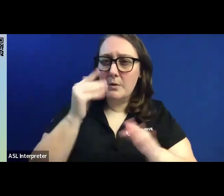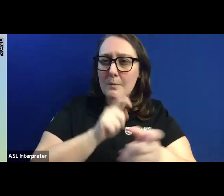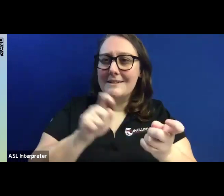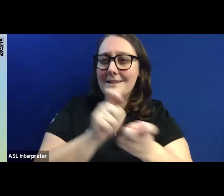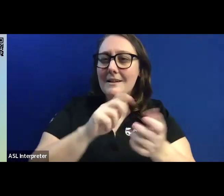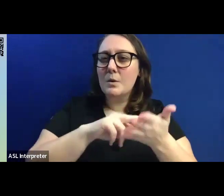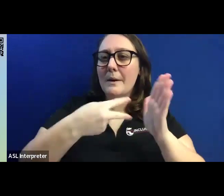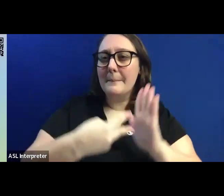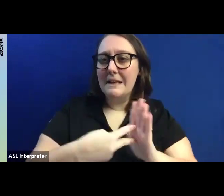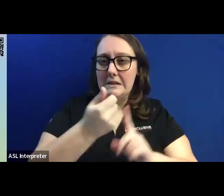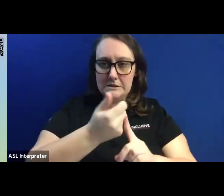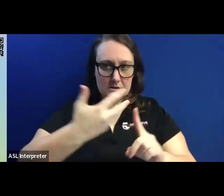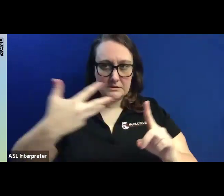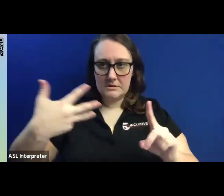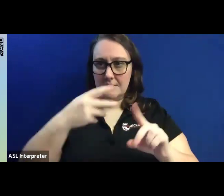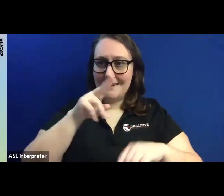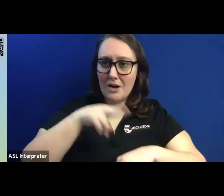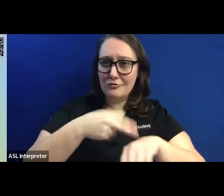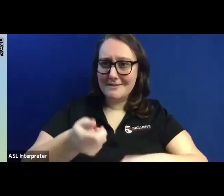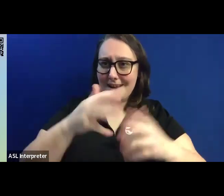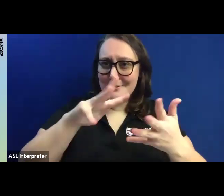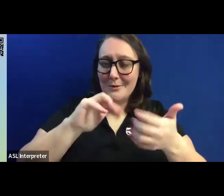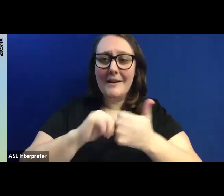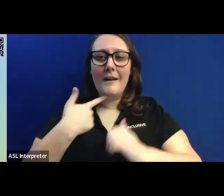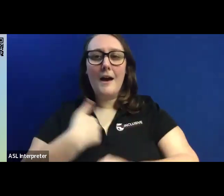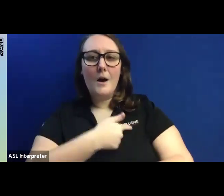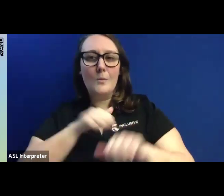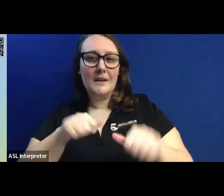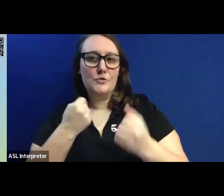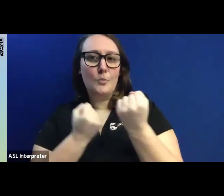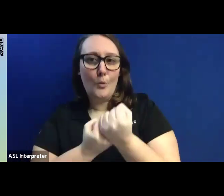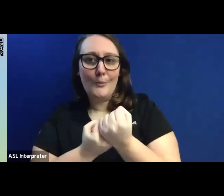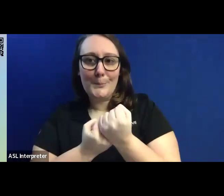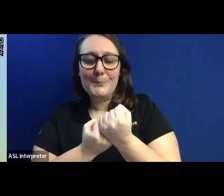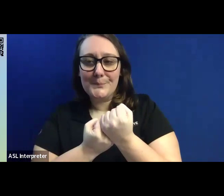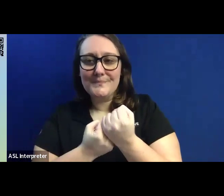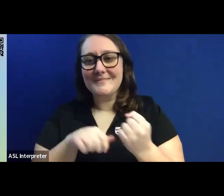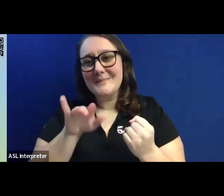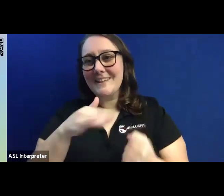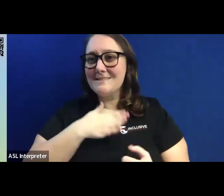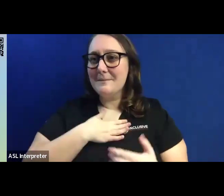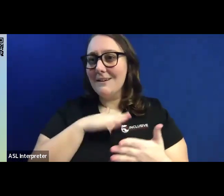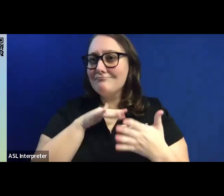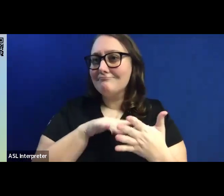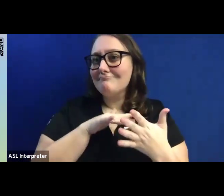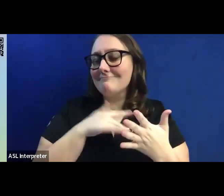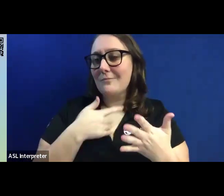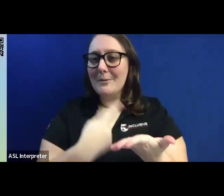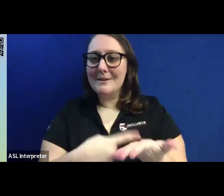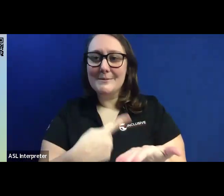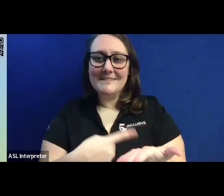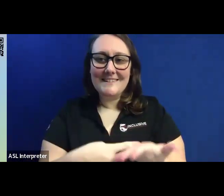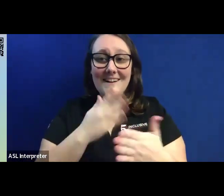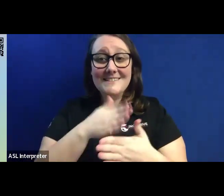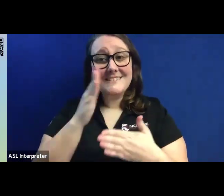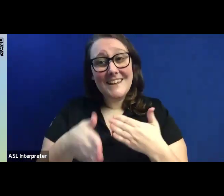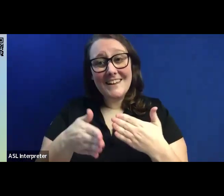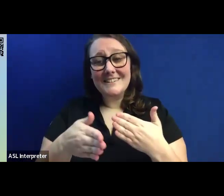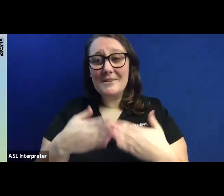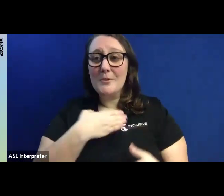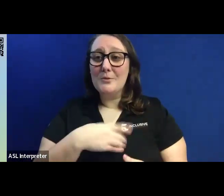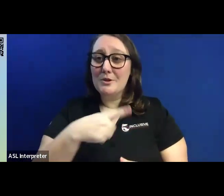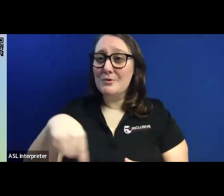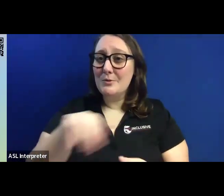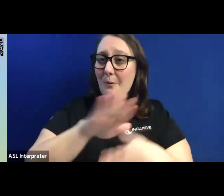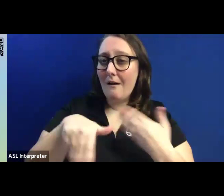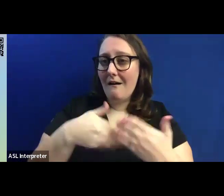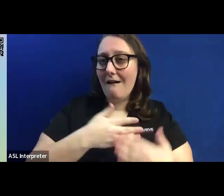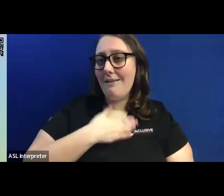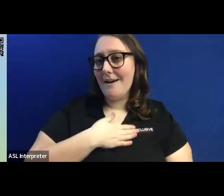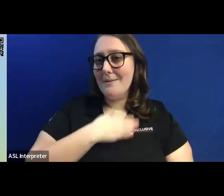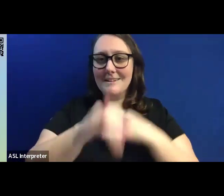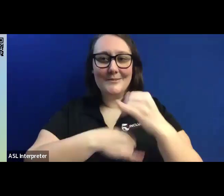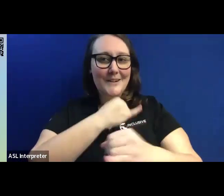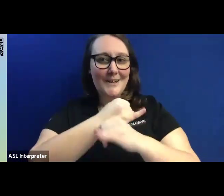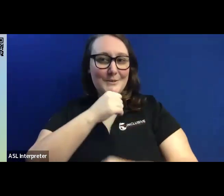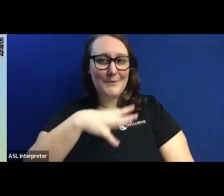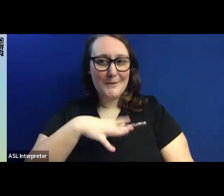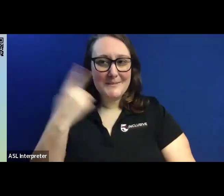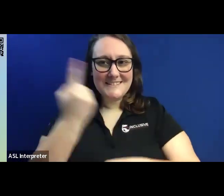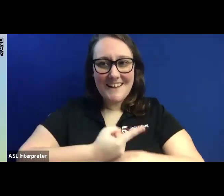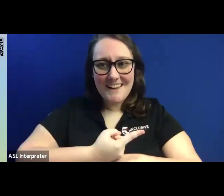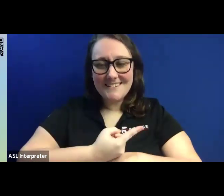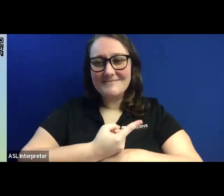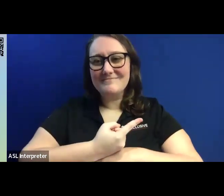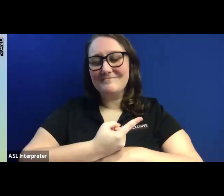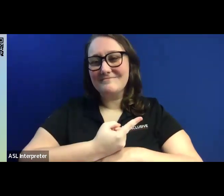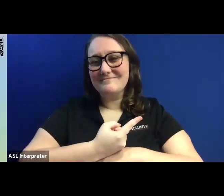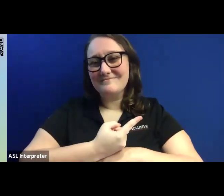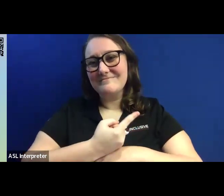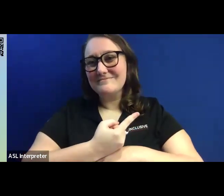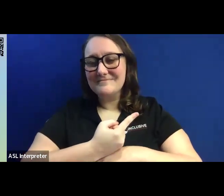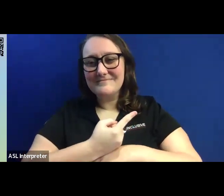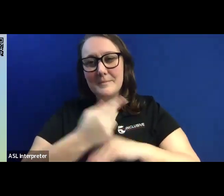and also how we can actually help people in disaster. So this is just a part of what I wanted to talk about, and to end I would like to wish everybody a happy International Women's Day, and may this day transcend more than just the 8th of March.